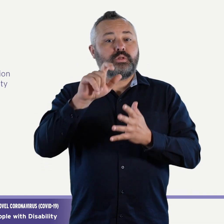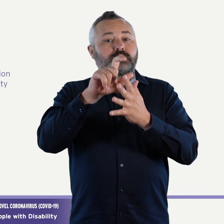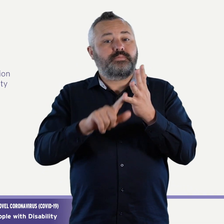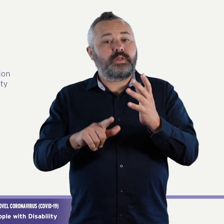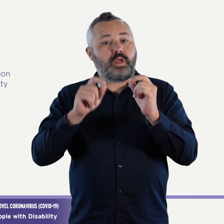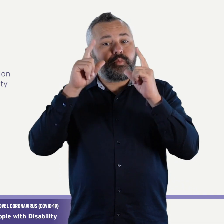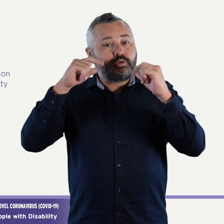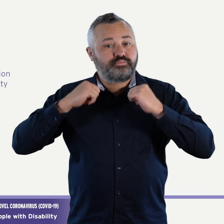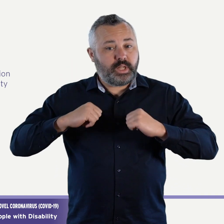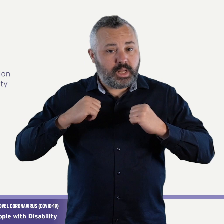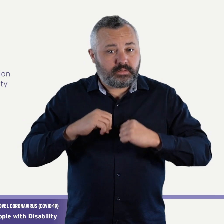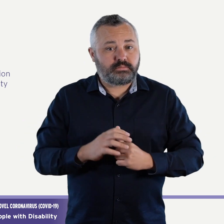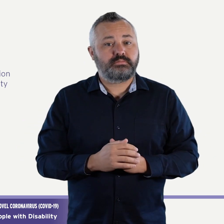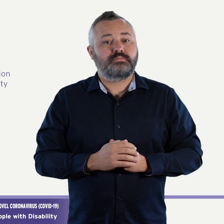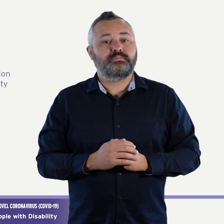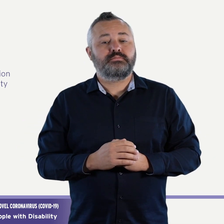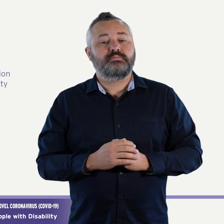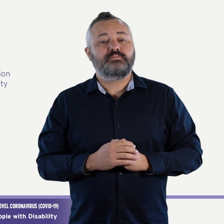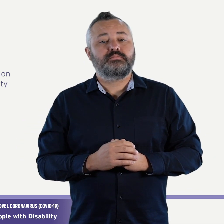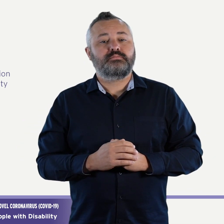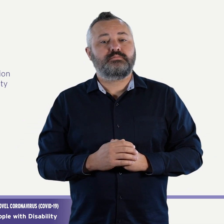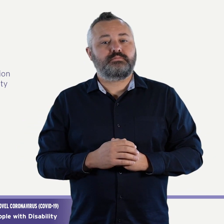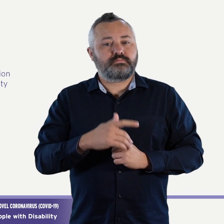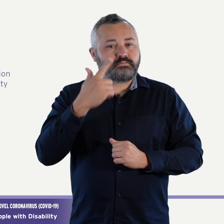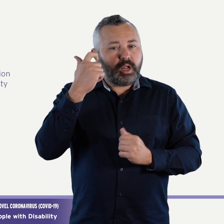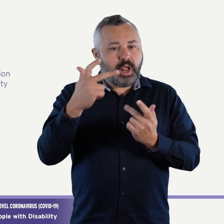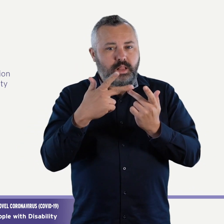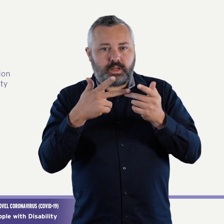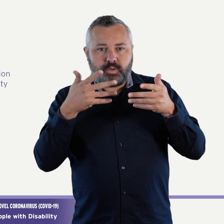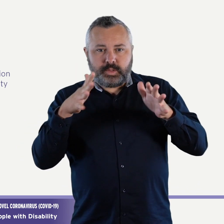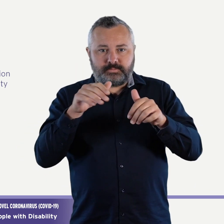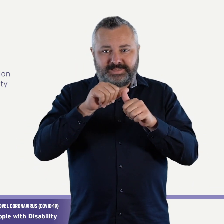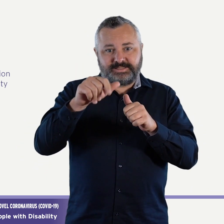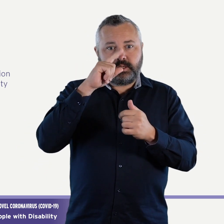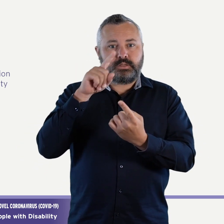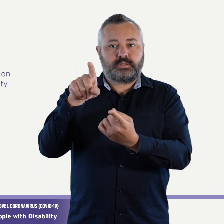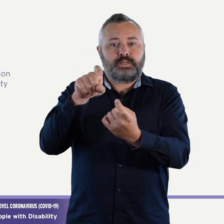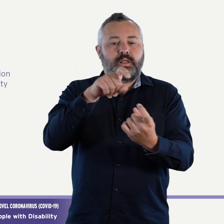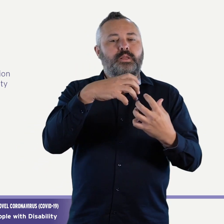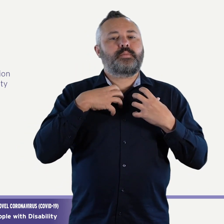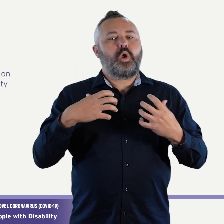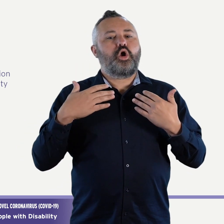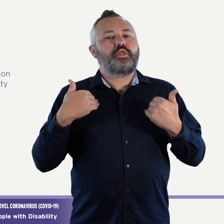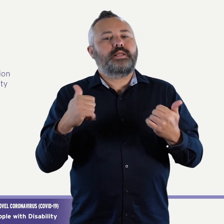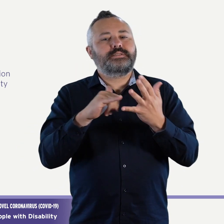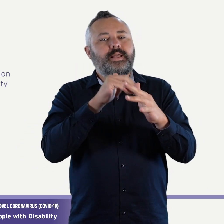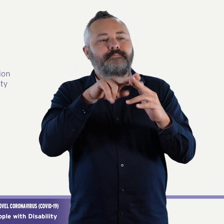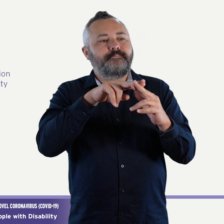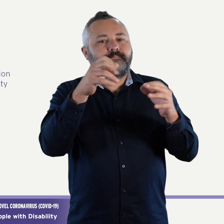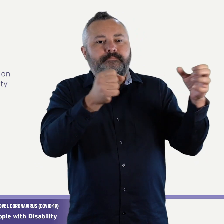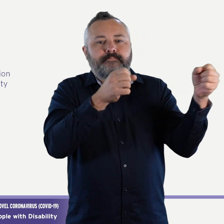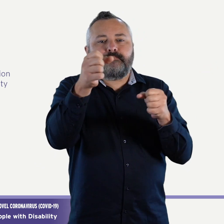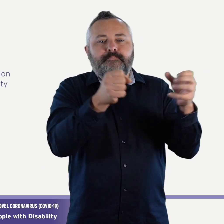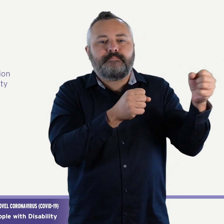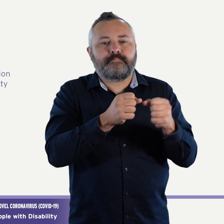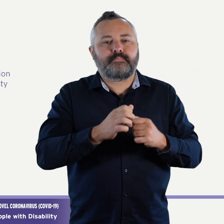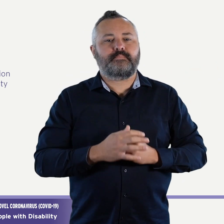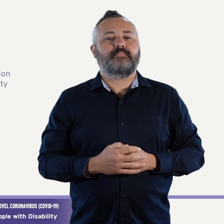Disability awareness training. Consider strategies to increase options when sourcing health care staff.